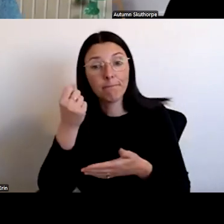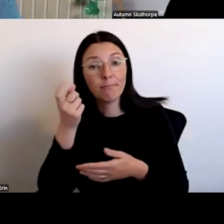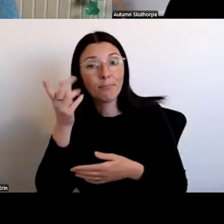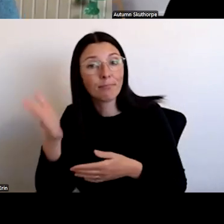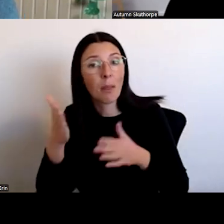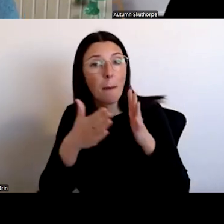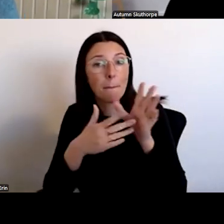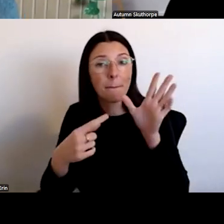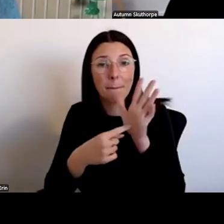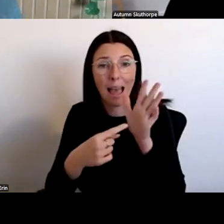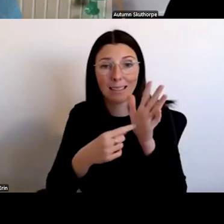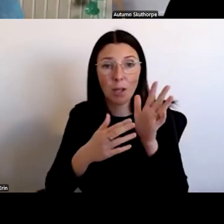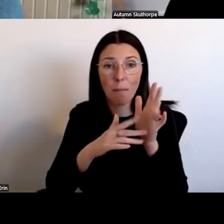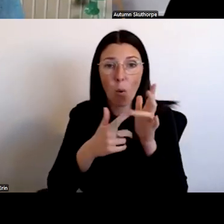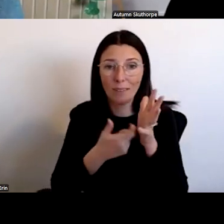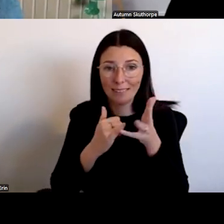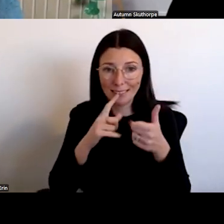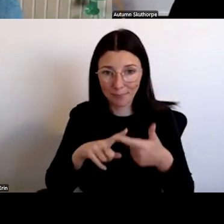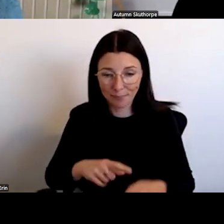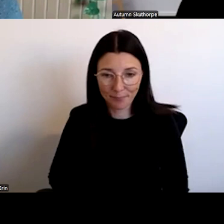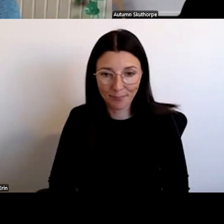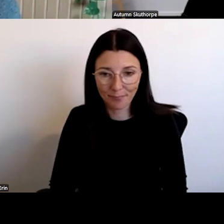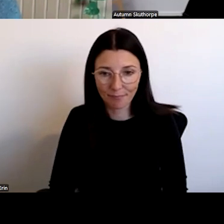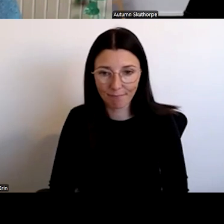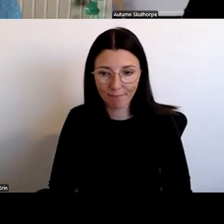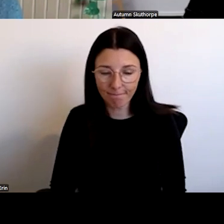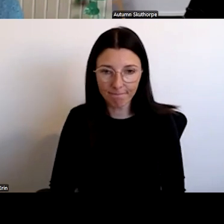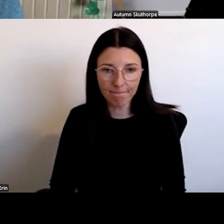Matt Morse. Thank you. >> While I share my screen,